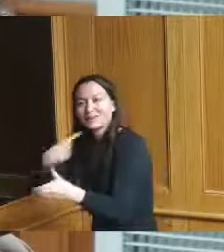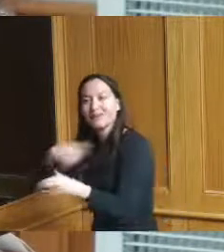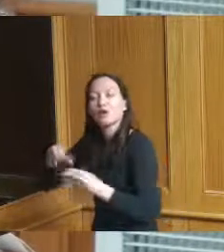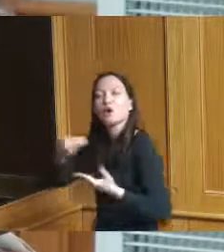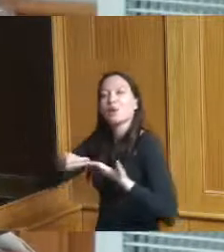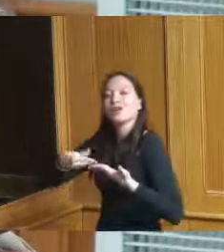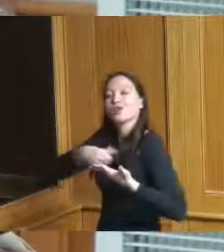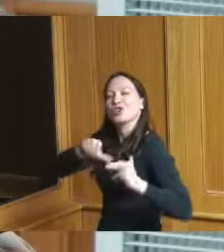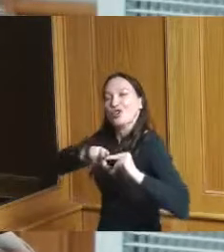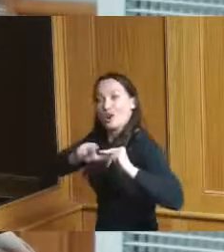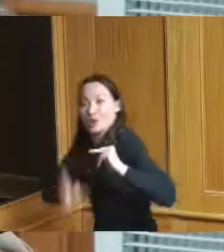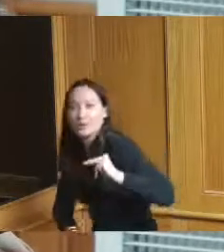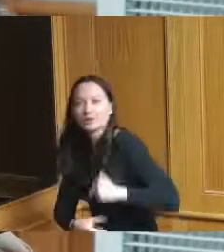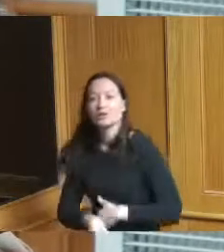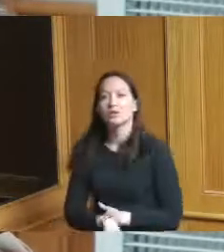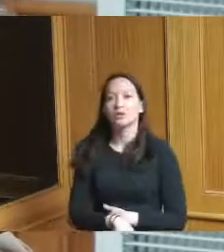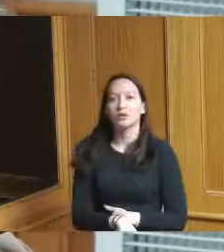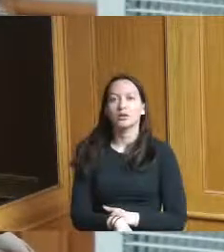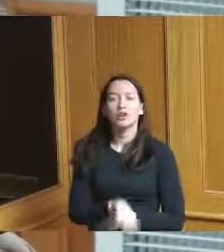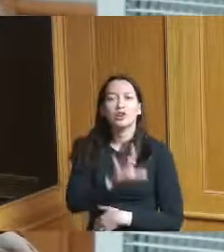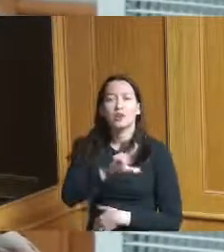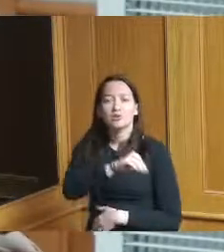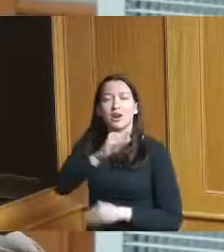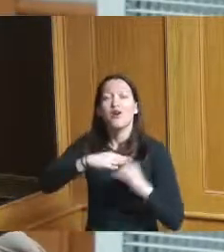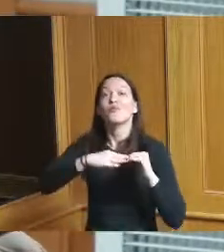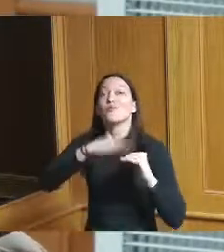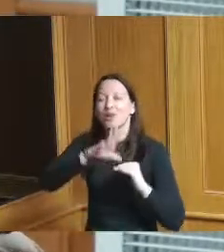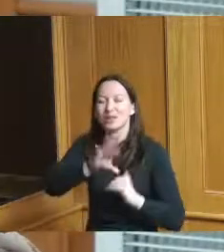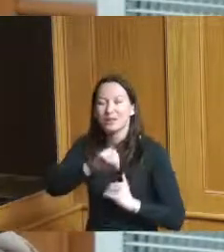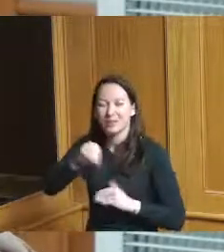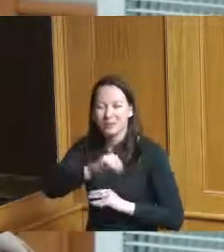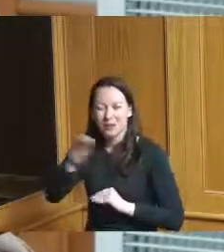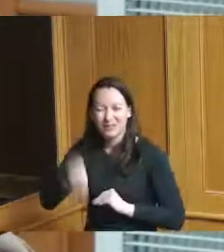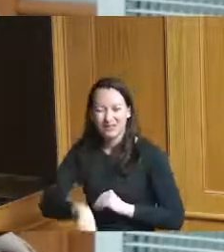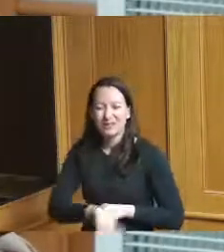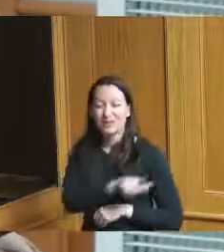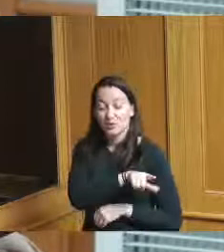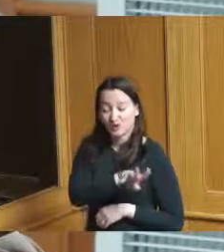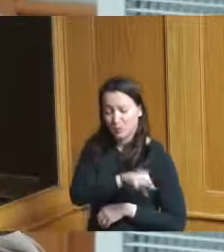than a 50 percent income drop so that's 24 percent of people saying they had a